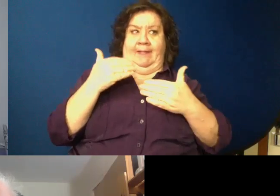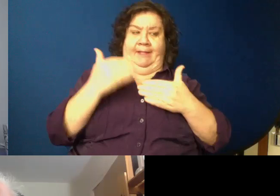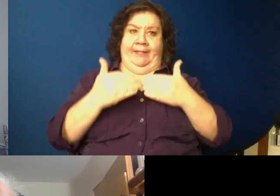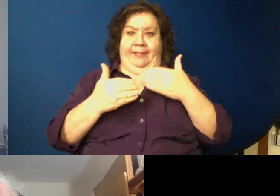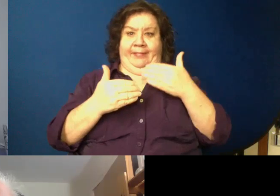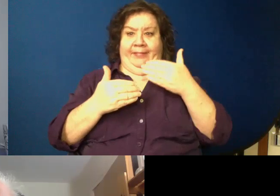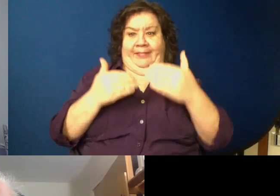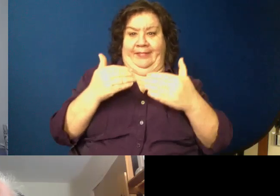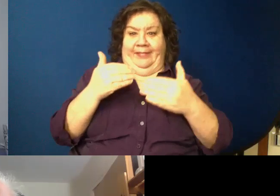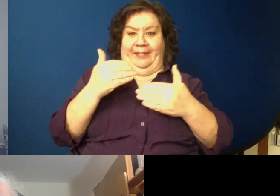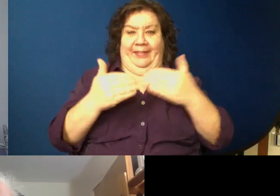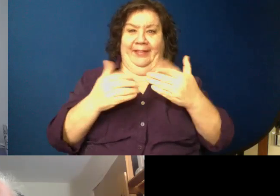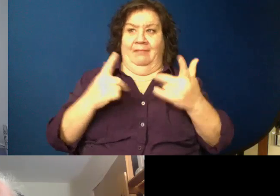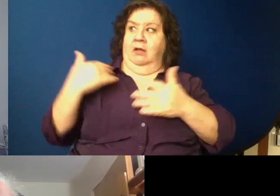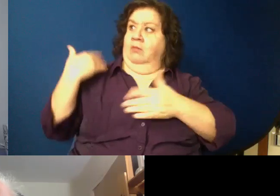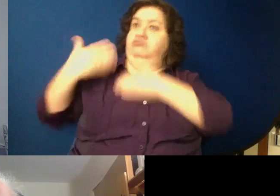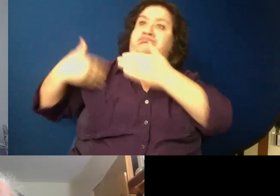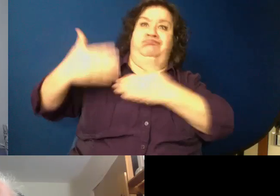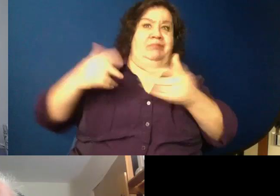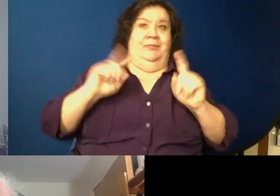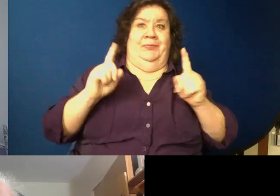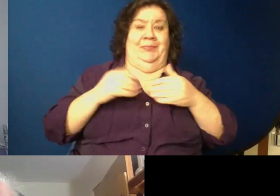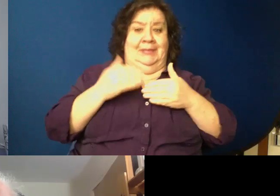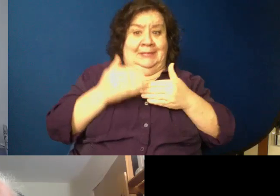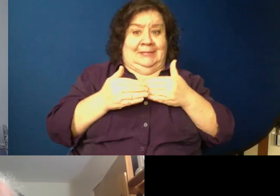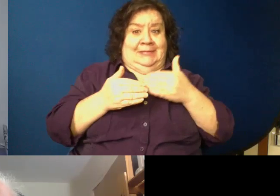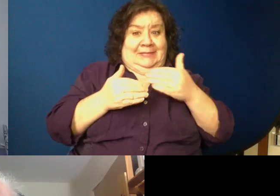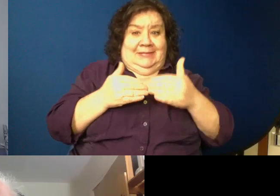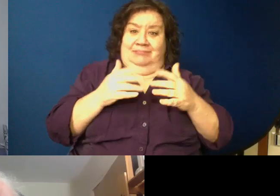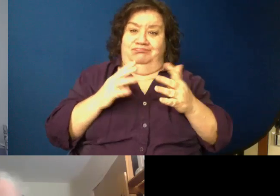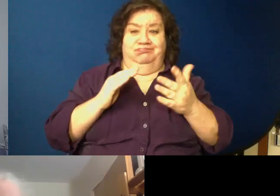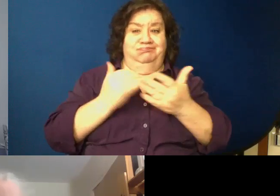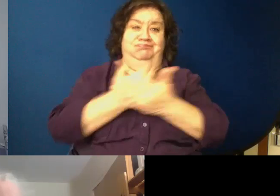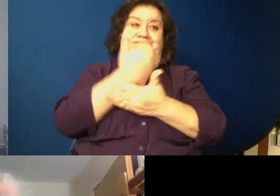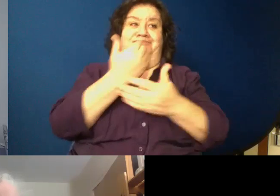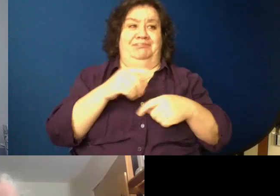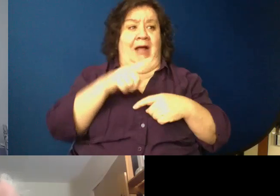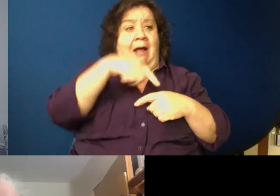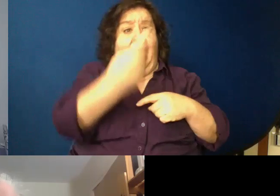we have been quick and we have been pretty pretty active in this regard and we are planning to be